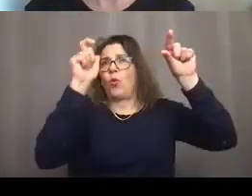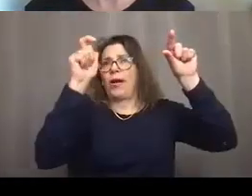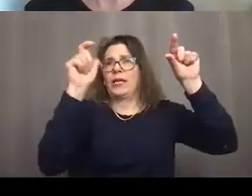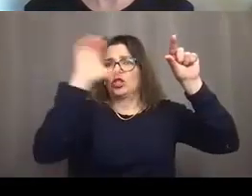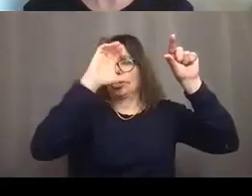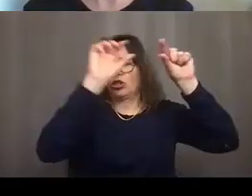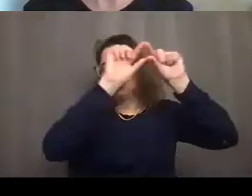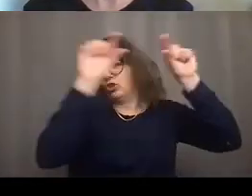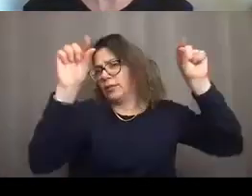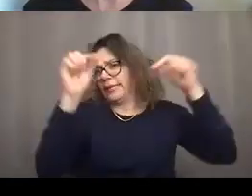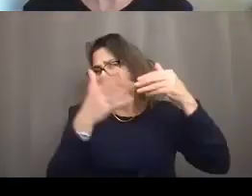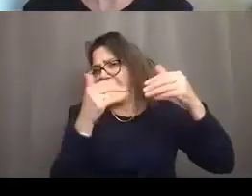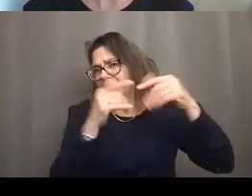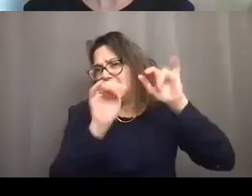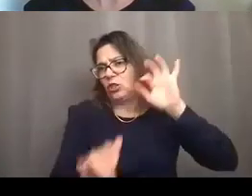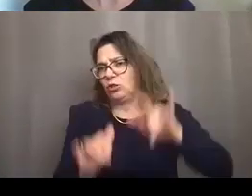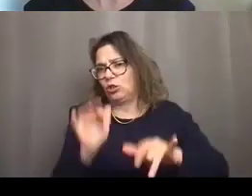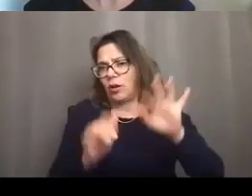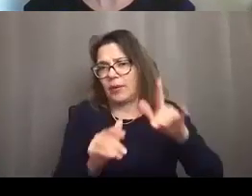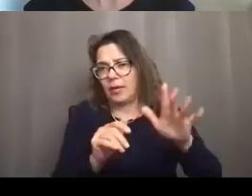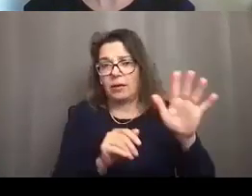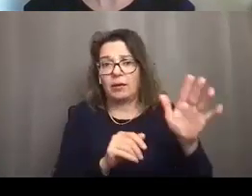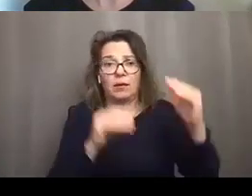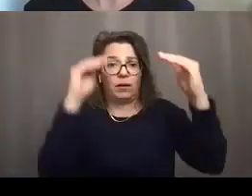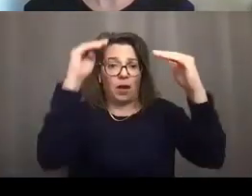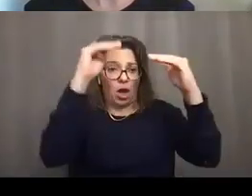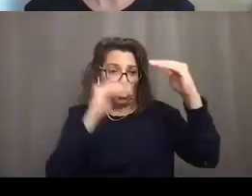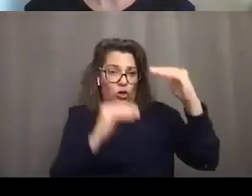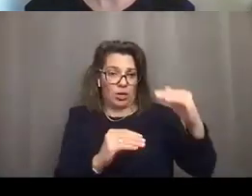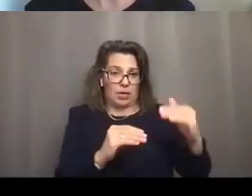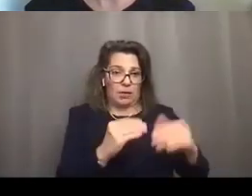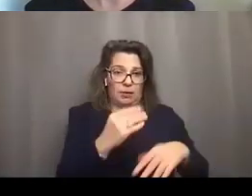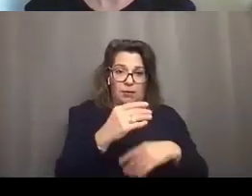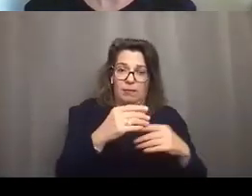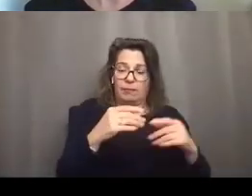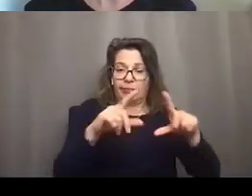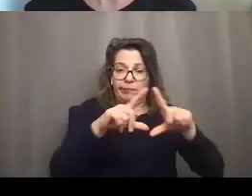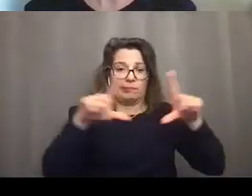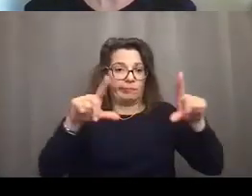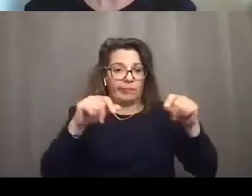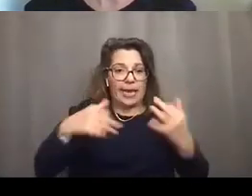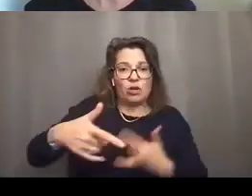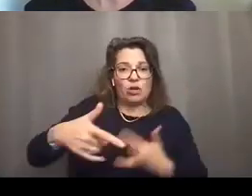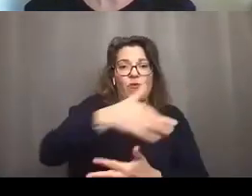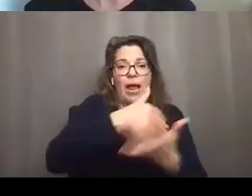and really easy to jump into those. Underneath those we have these interactive widgets where you can jump into projects